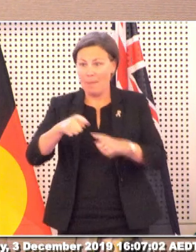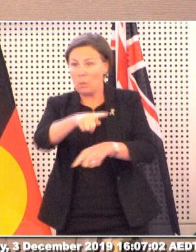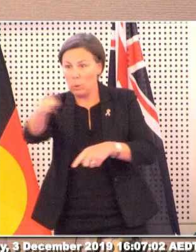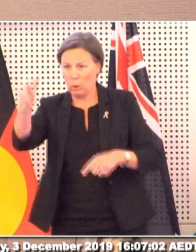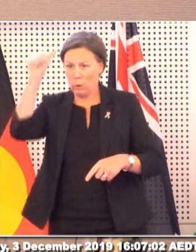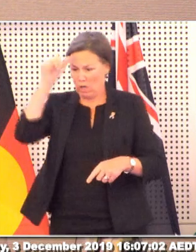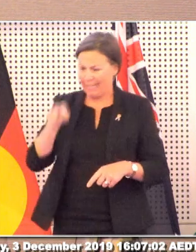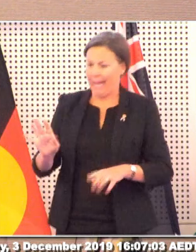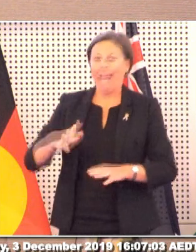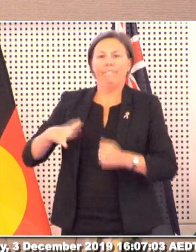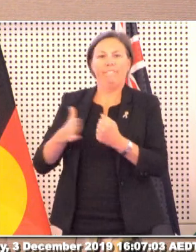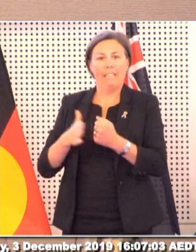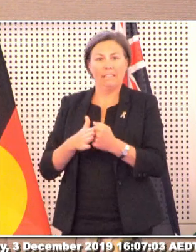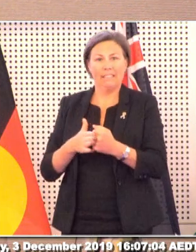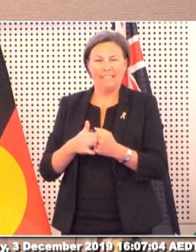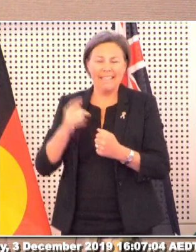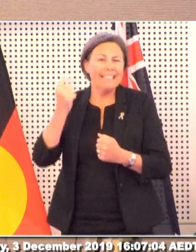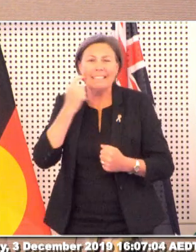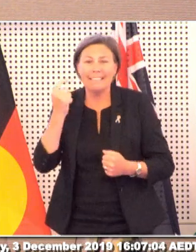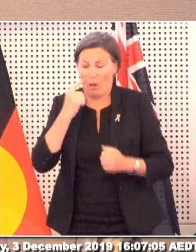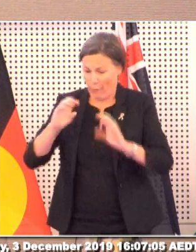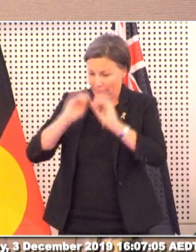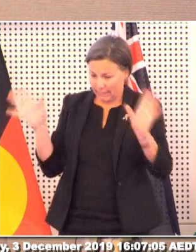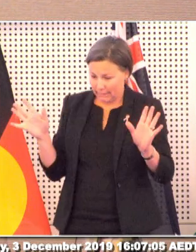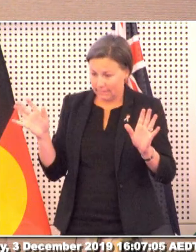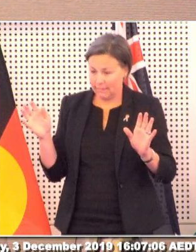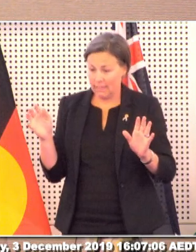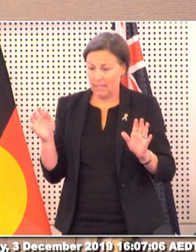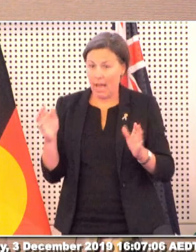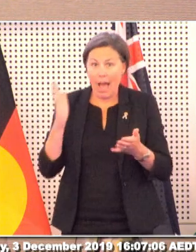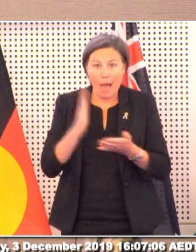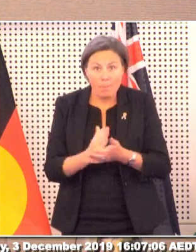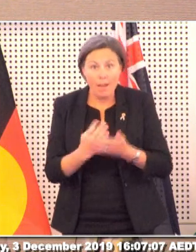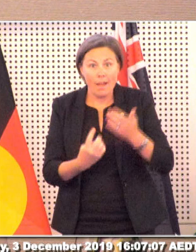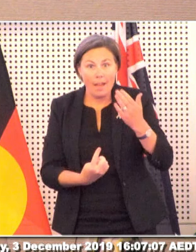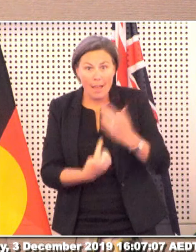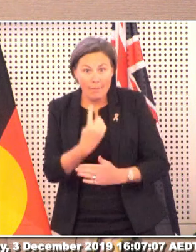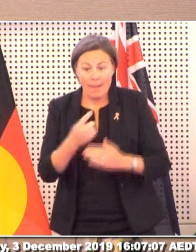But to get it done is a completely different – it becomes very, very complex.